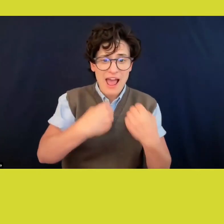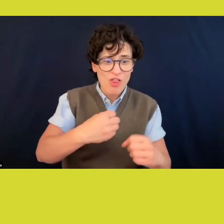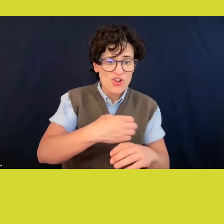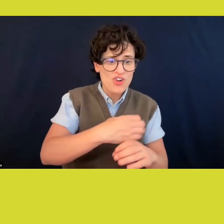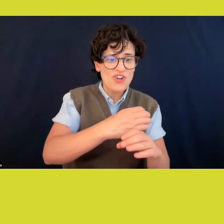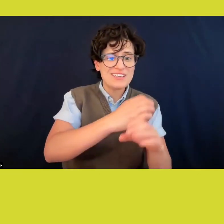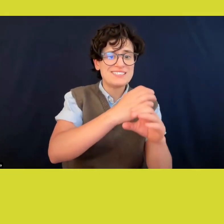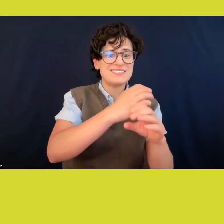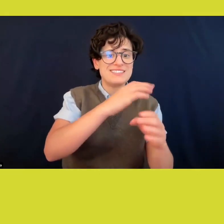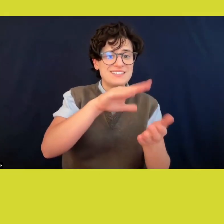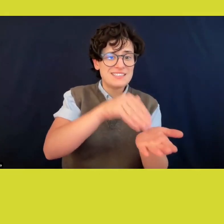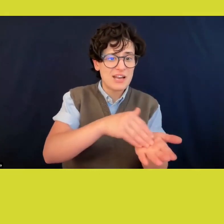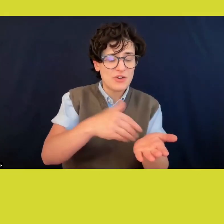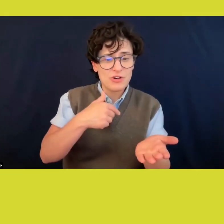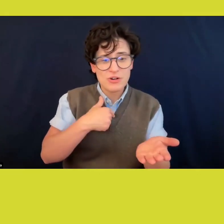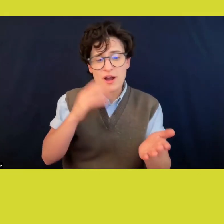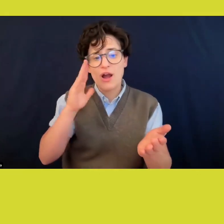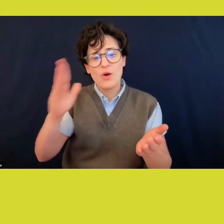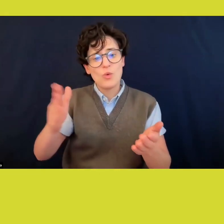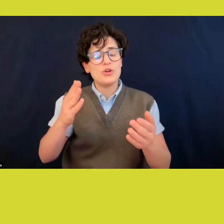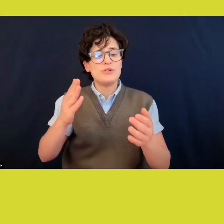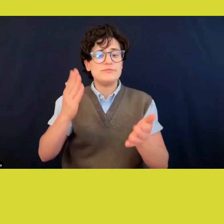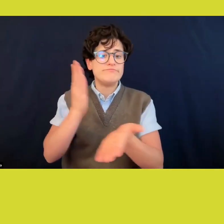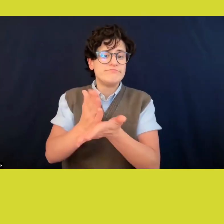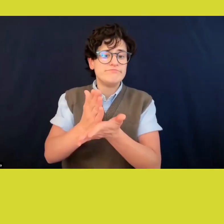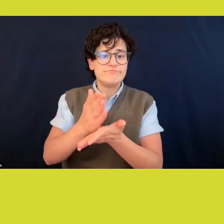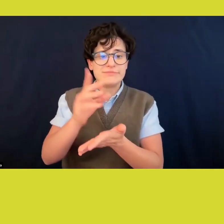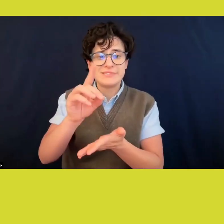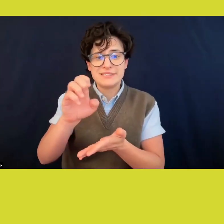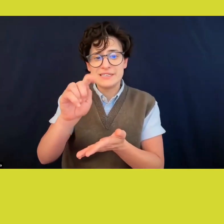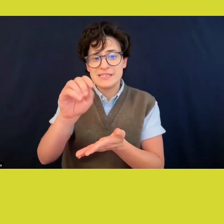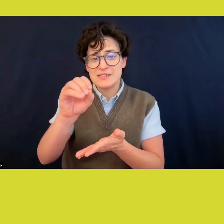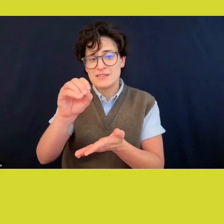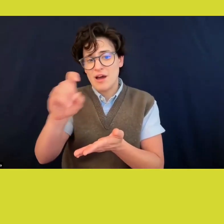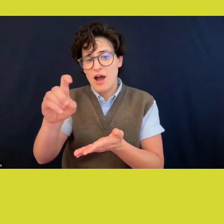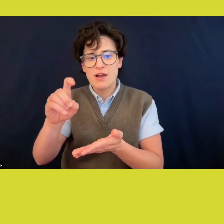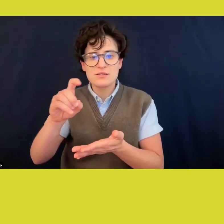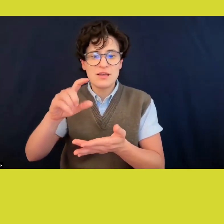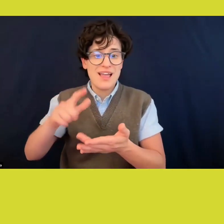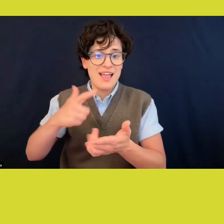May the 6th of 2014. I have been baseline and in